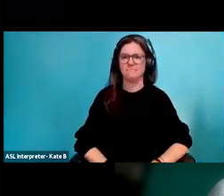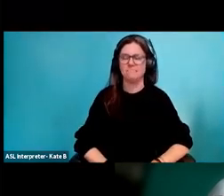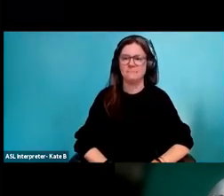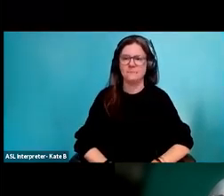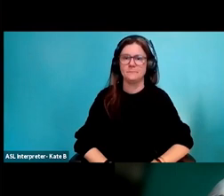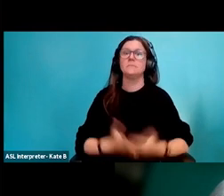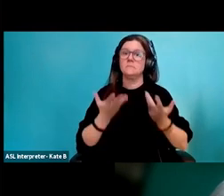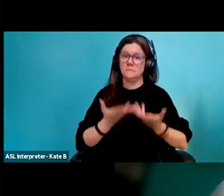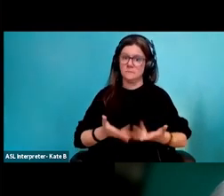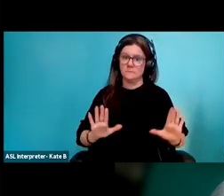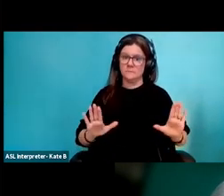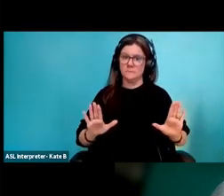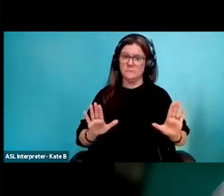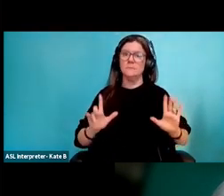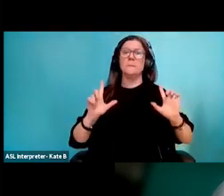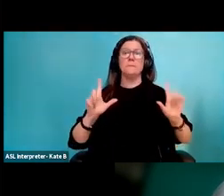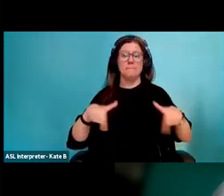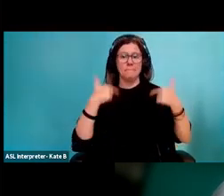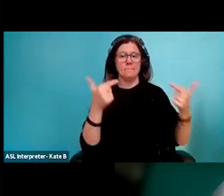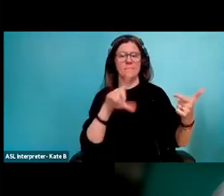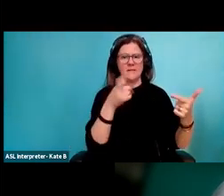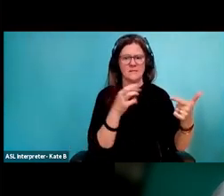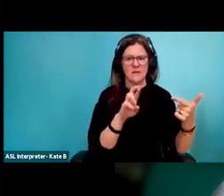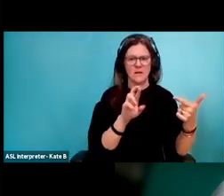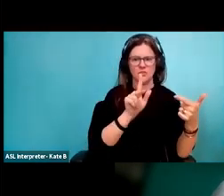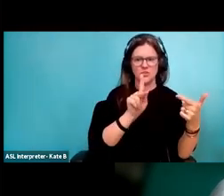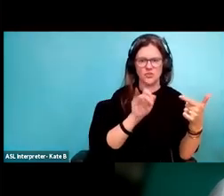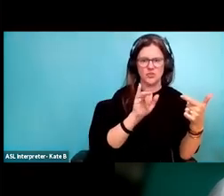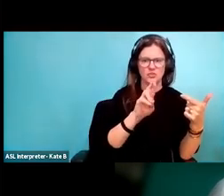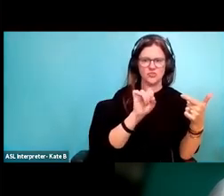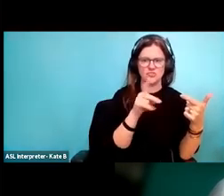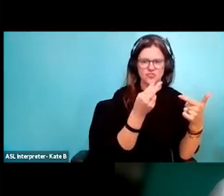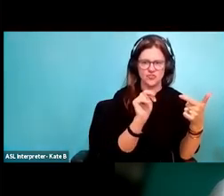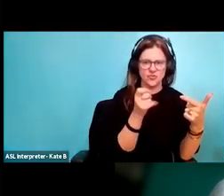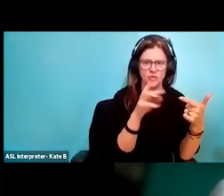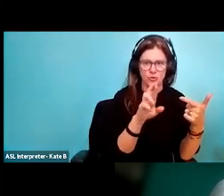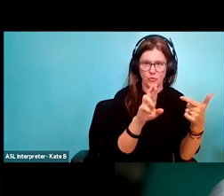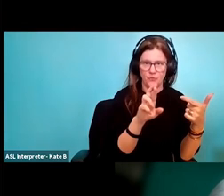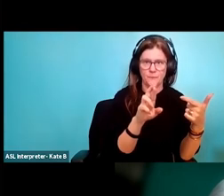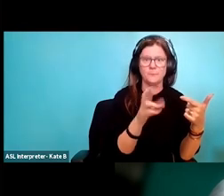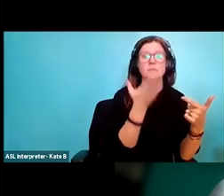With that I will turn it over to Dr. Kirshner and I want to thank the panelists for being